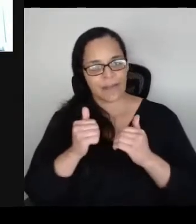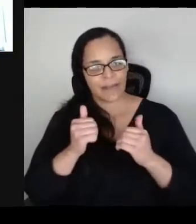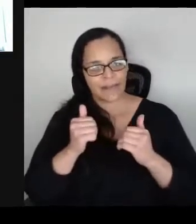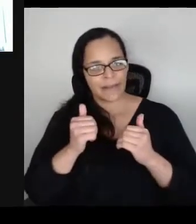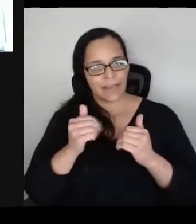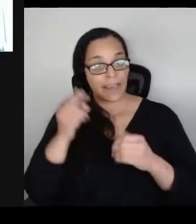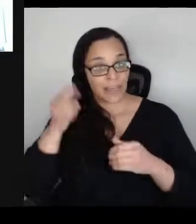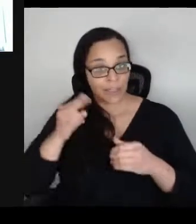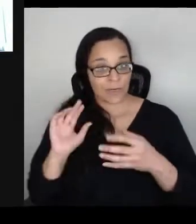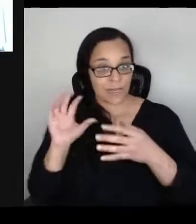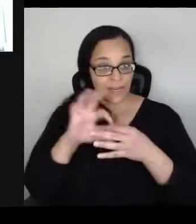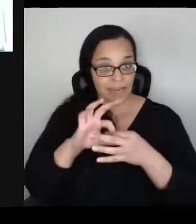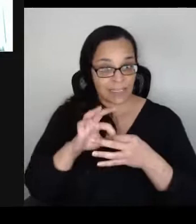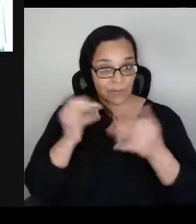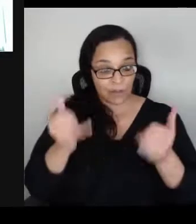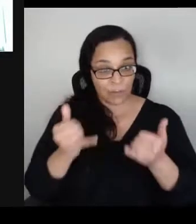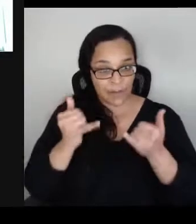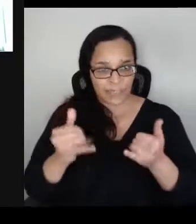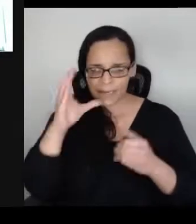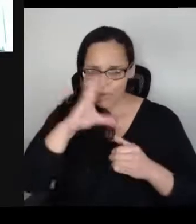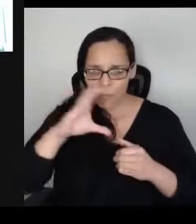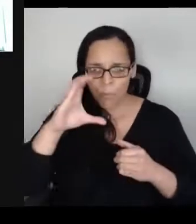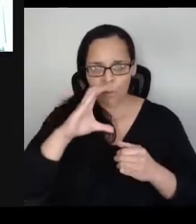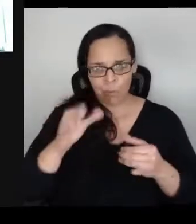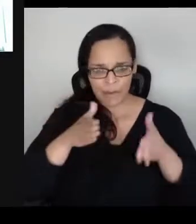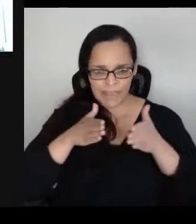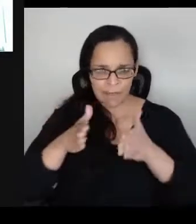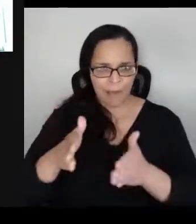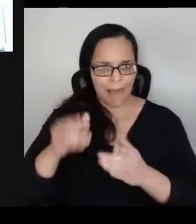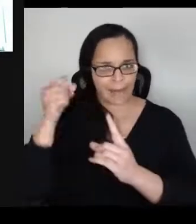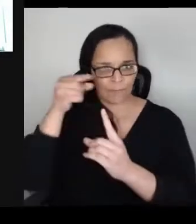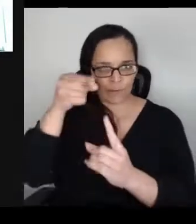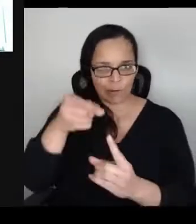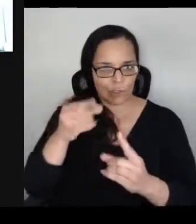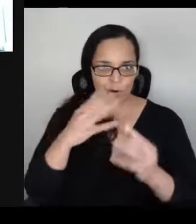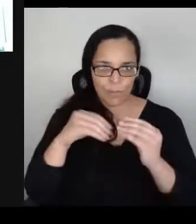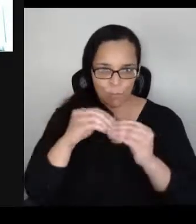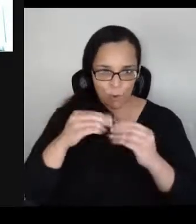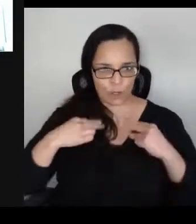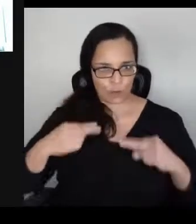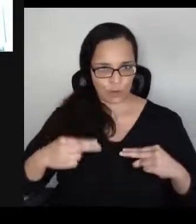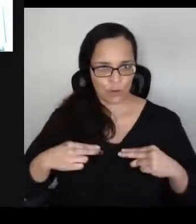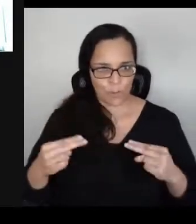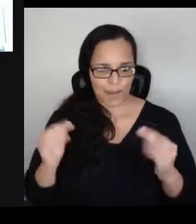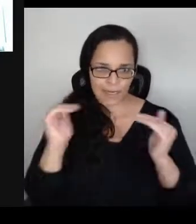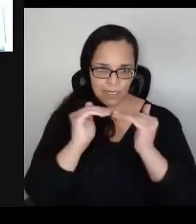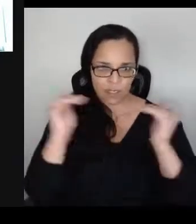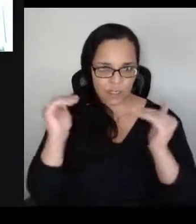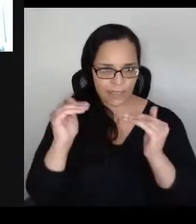towards a more humane and justice society. And I would like to get started tonight